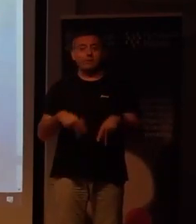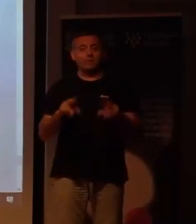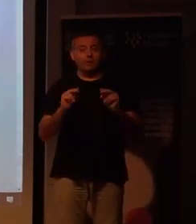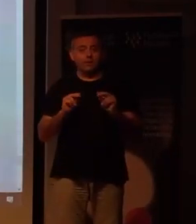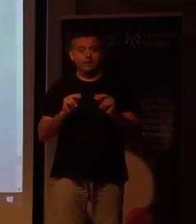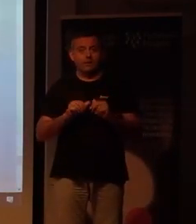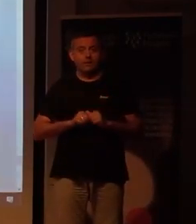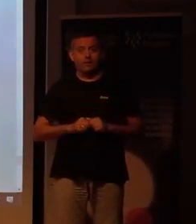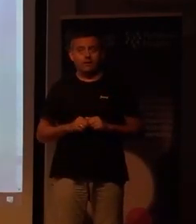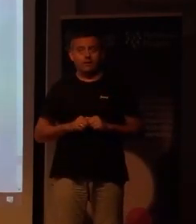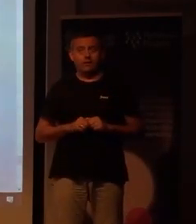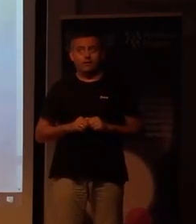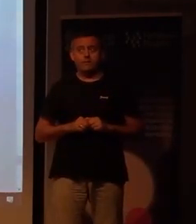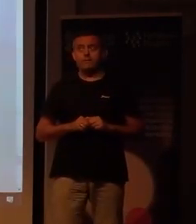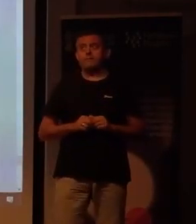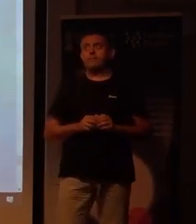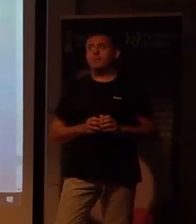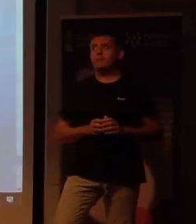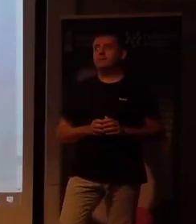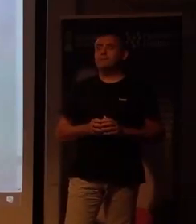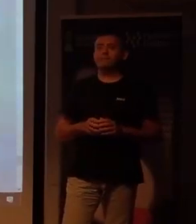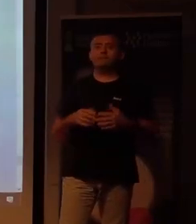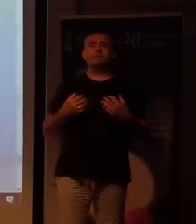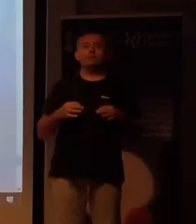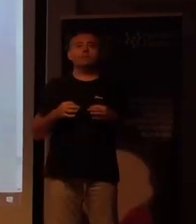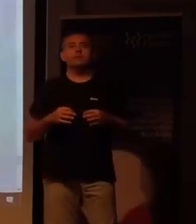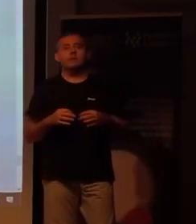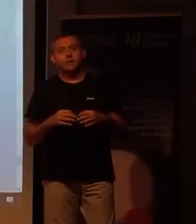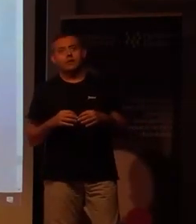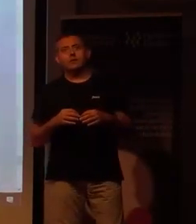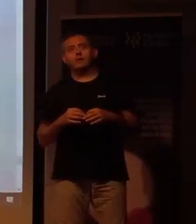removing the little problems with the half slides,